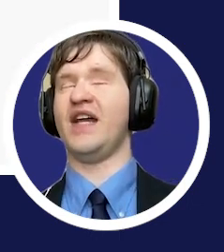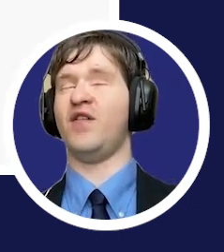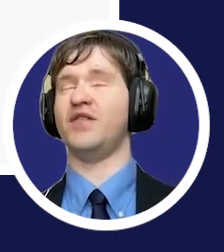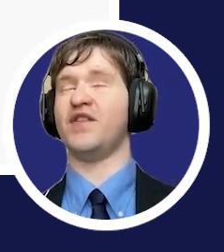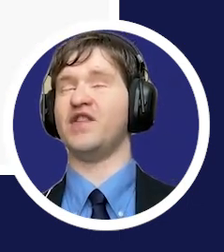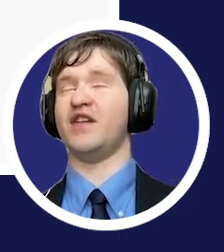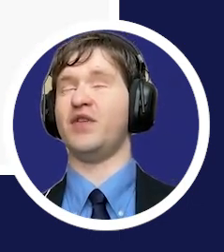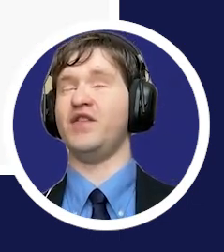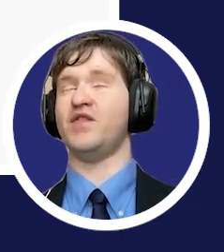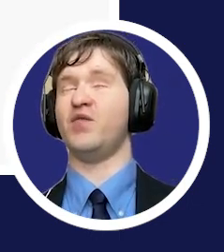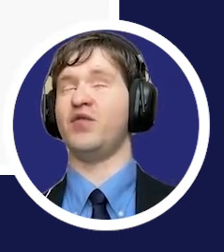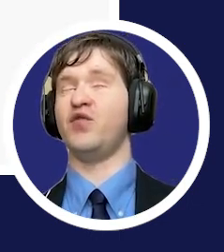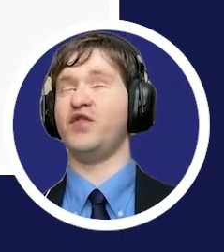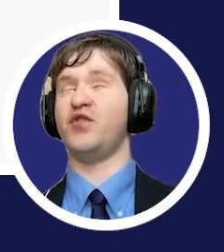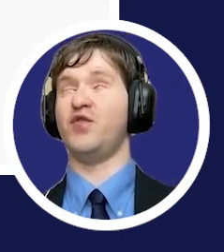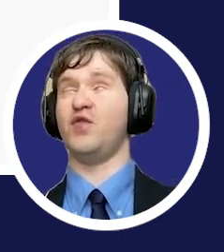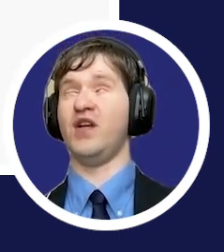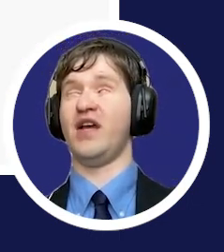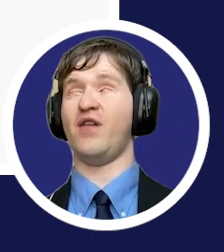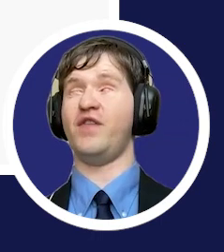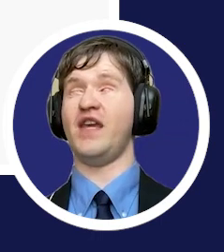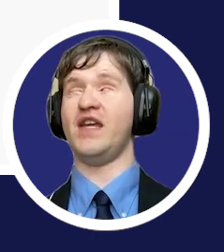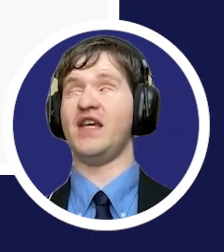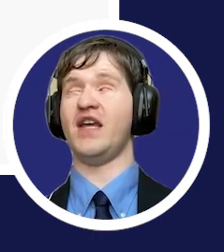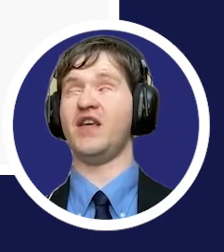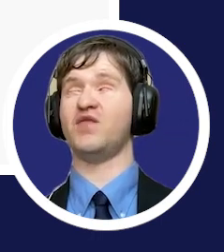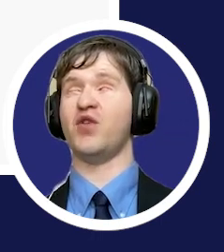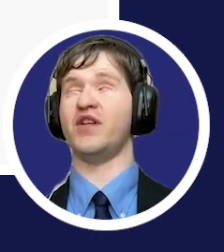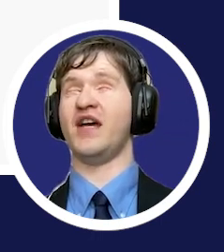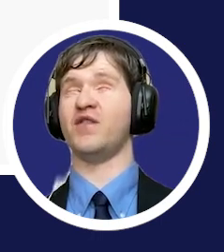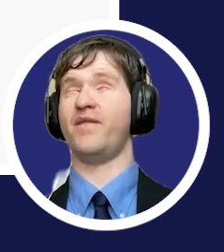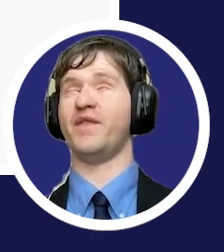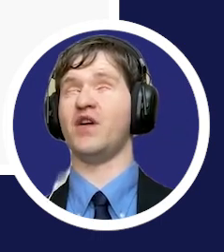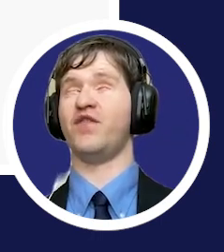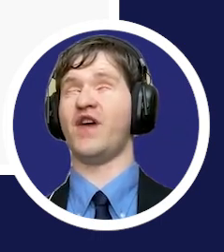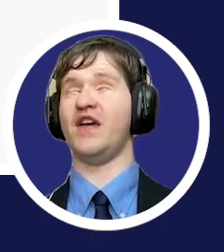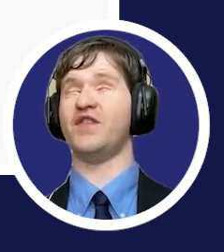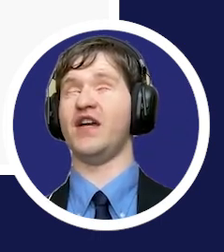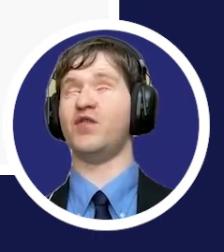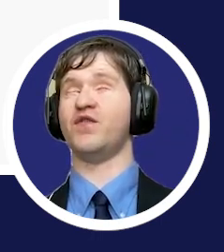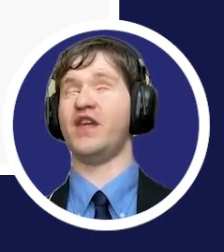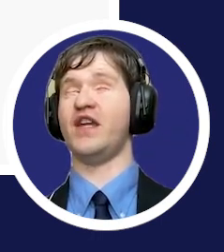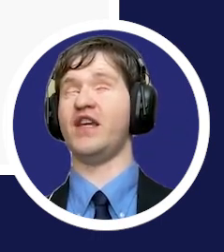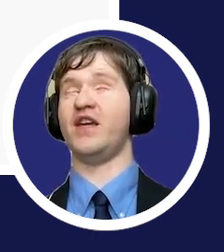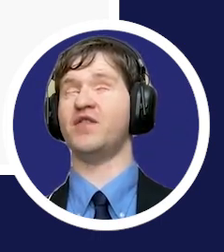Now, next slide, please. We will move to how the ADA is broken down. There are five titles for the ADA.